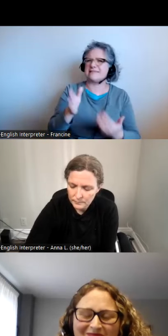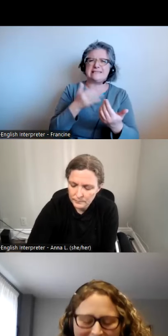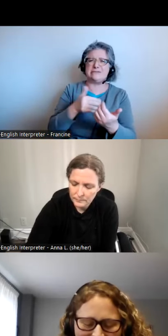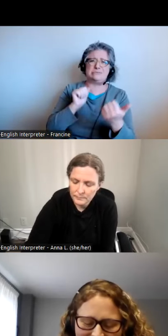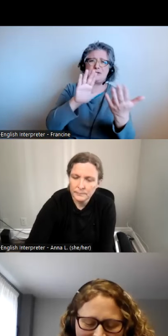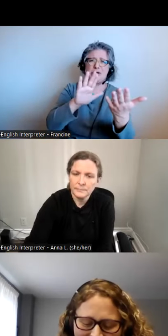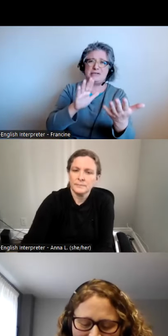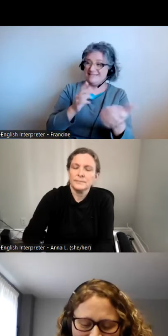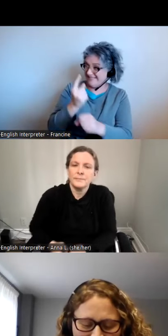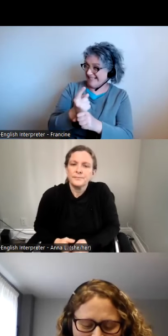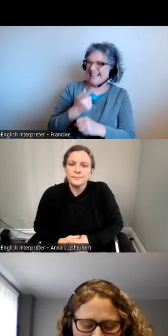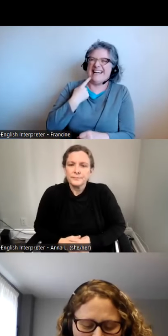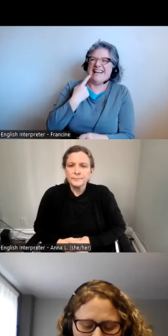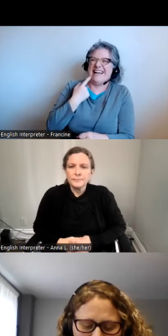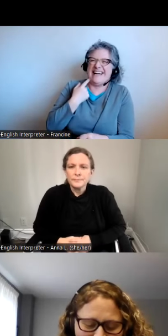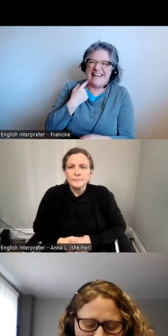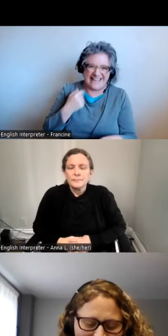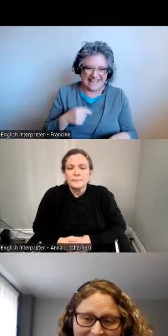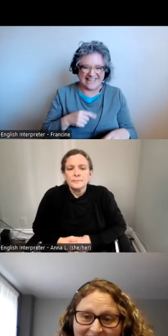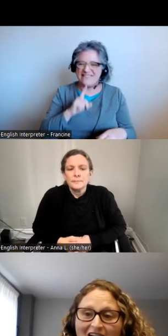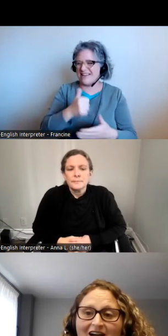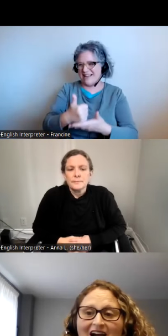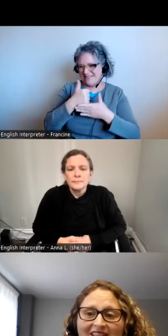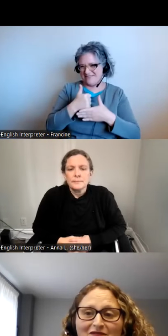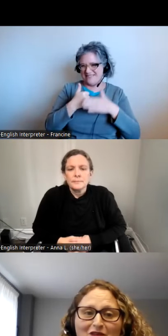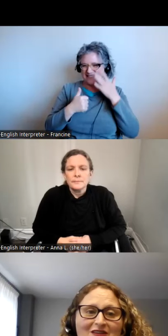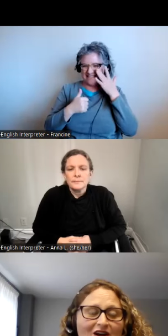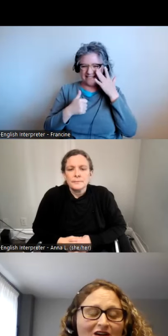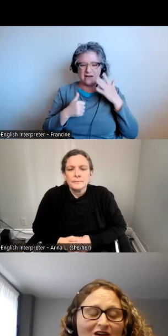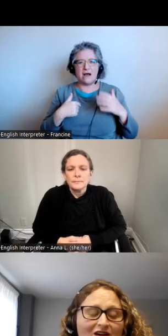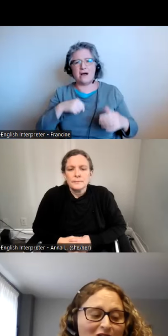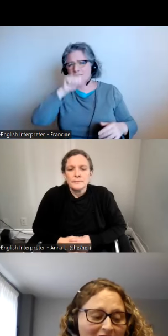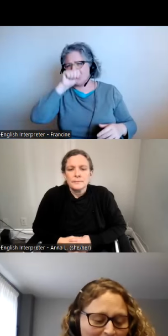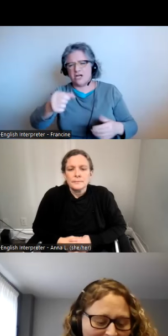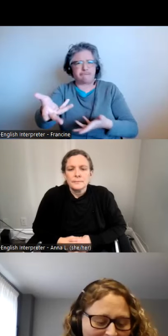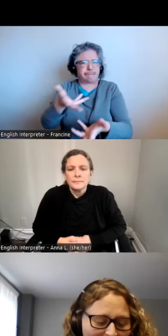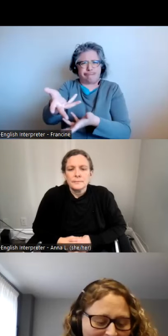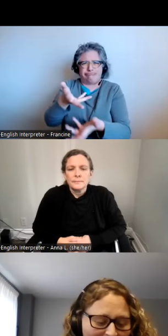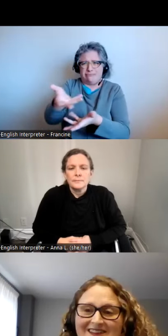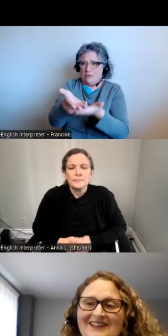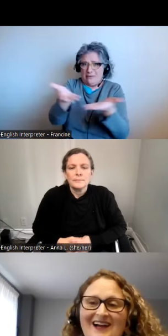informative. » Allison Boyce: Good. » Kim Adlard: And Amazon is pretty easy -- Allison is